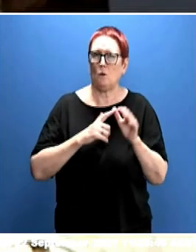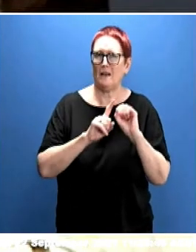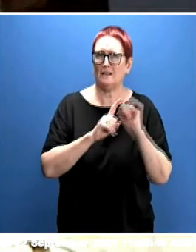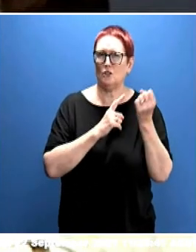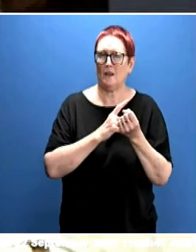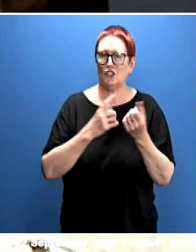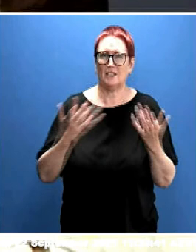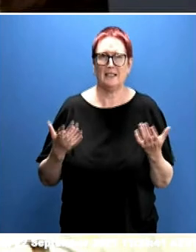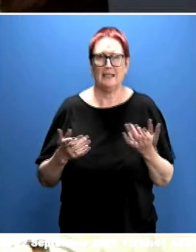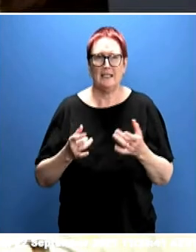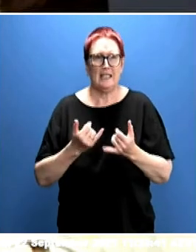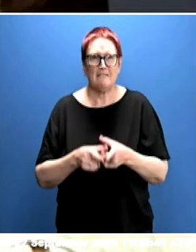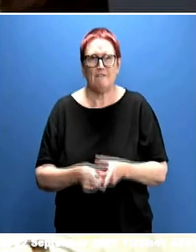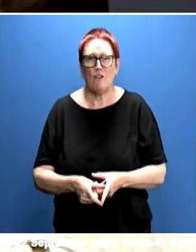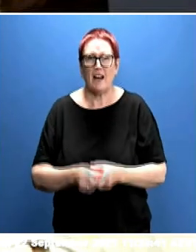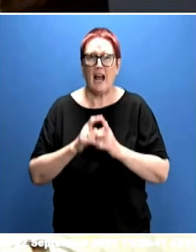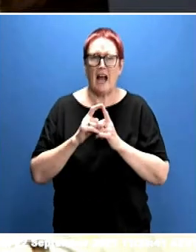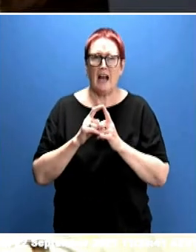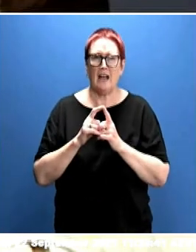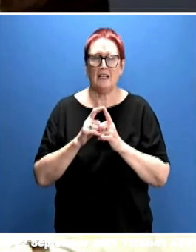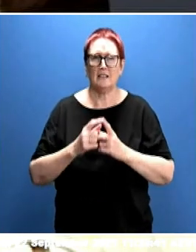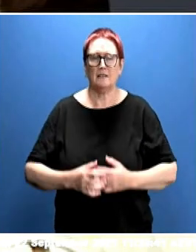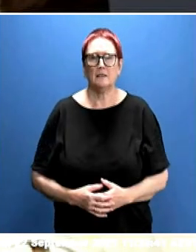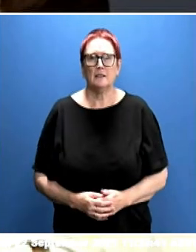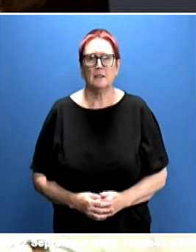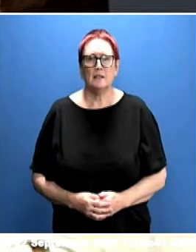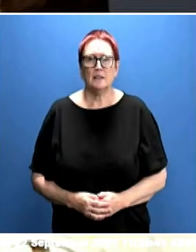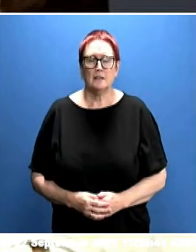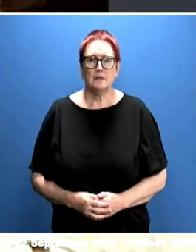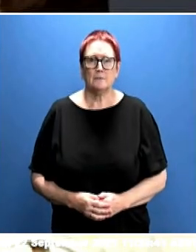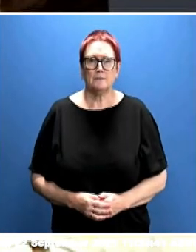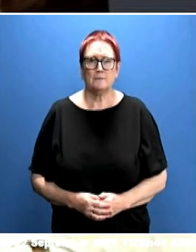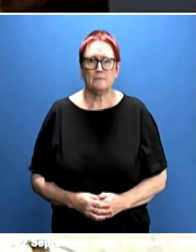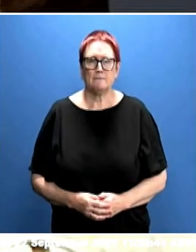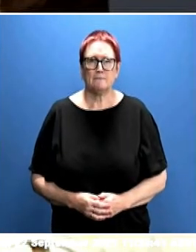for us to exclusively confine our evidence today to Secure Care